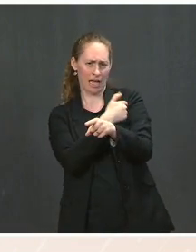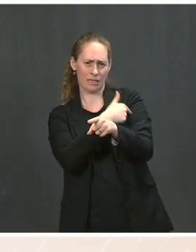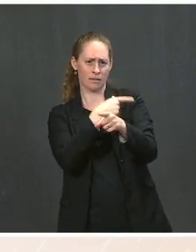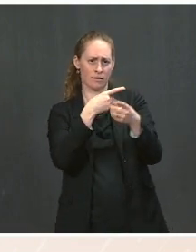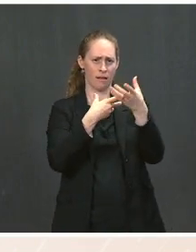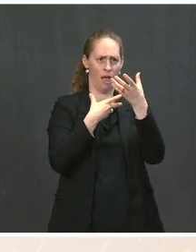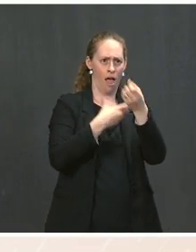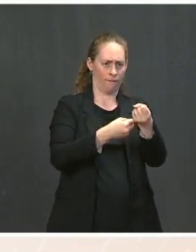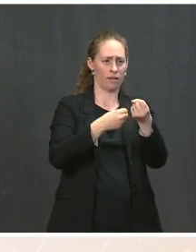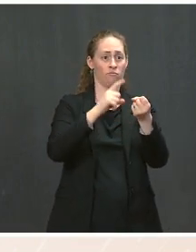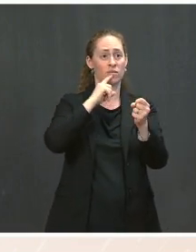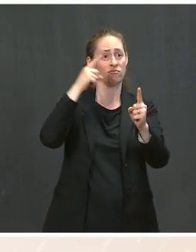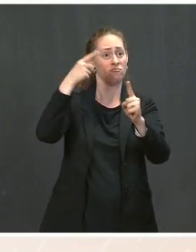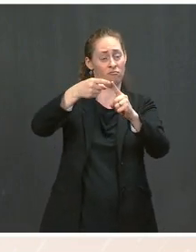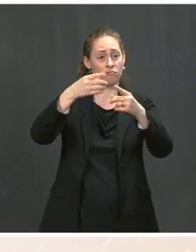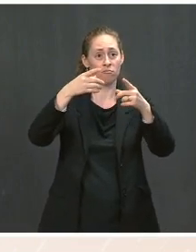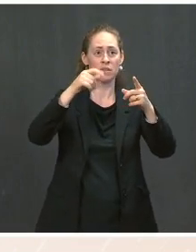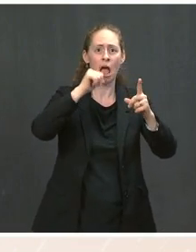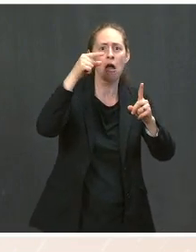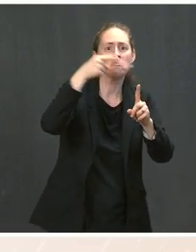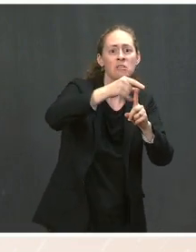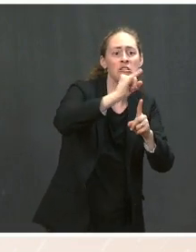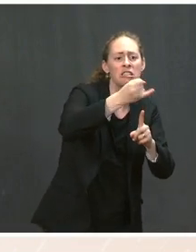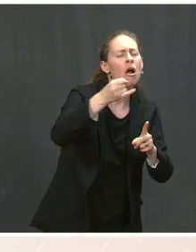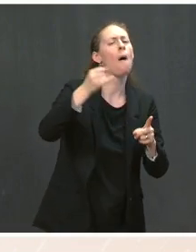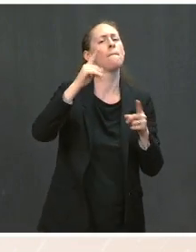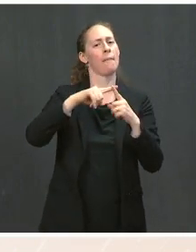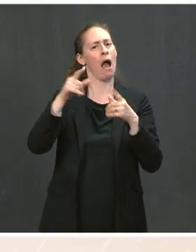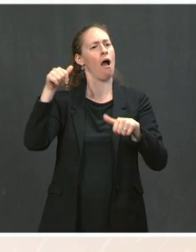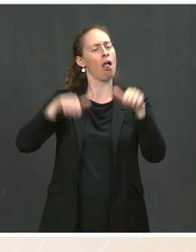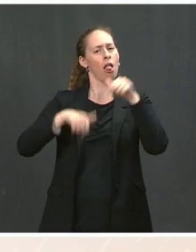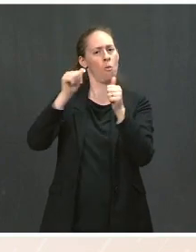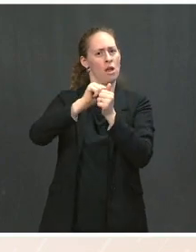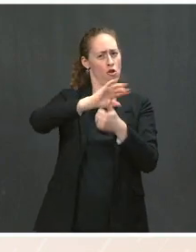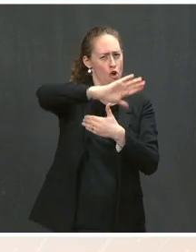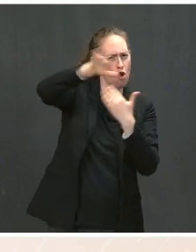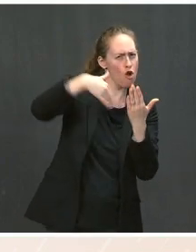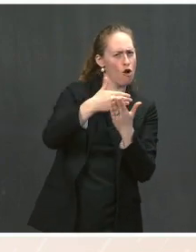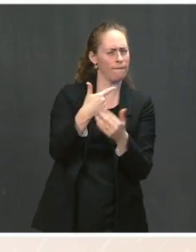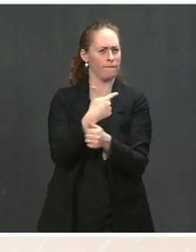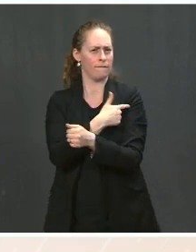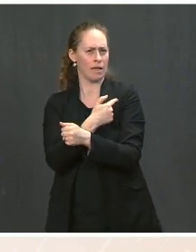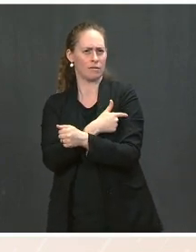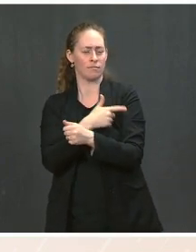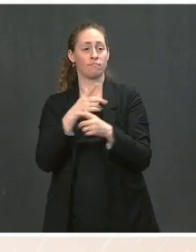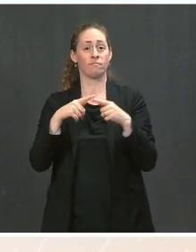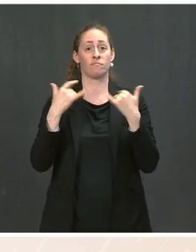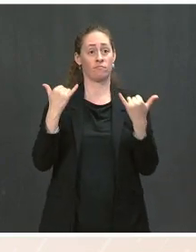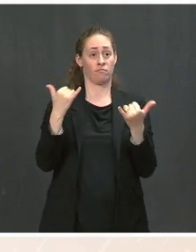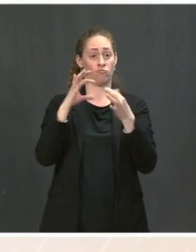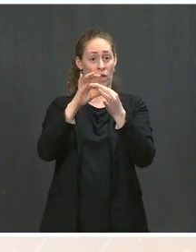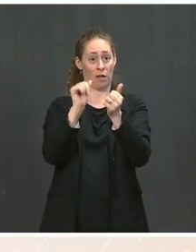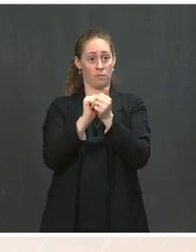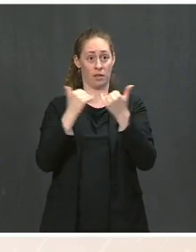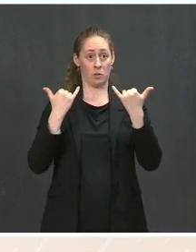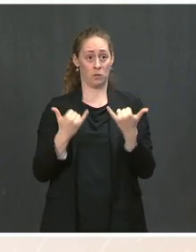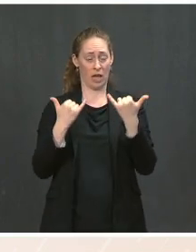And I think the poll today -- if I'm correct, but correct me if I'm wrong here -- was related specifically only to Johnson & Johnson — The Press: Yeah —